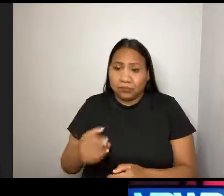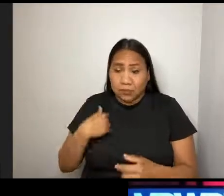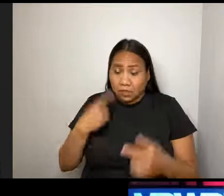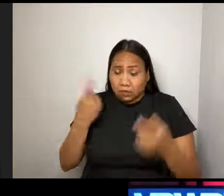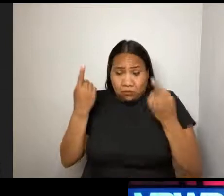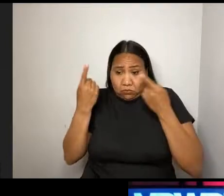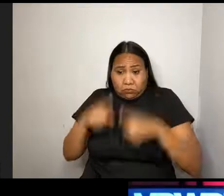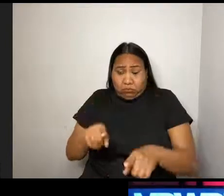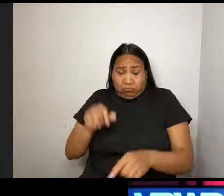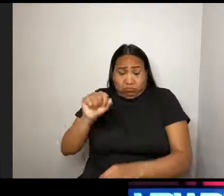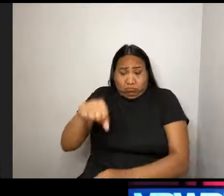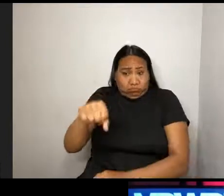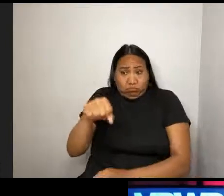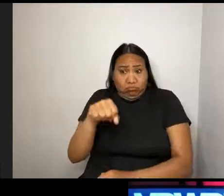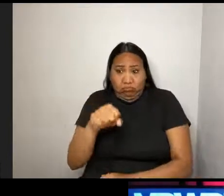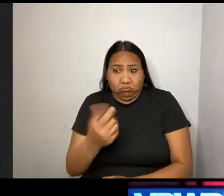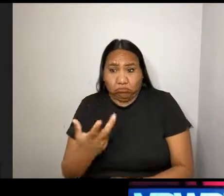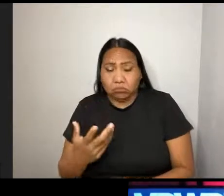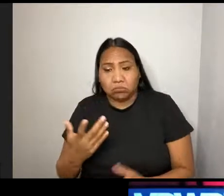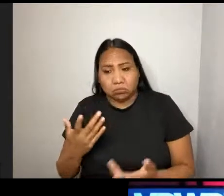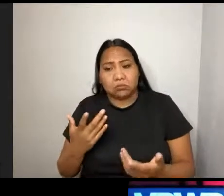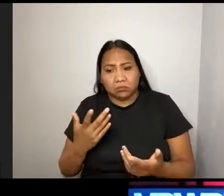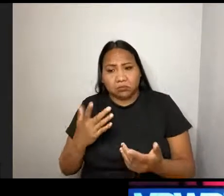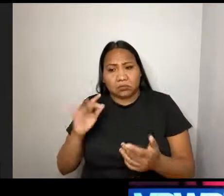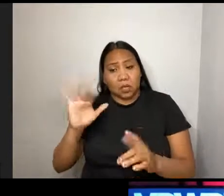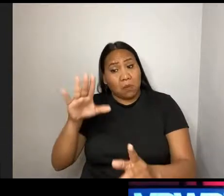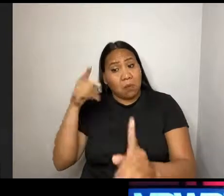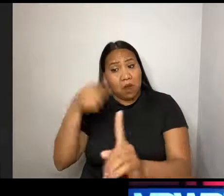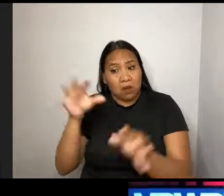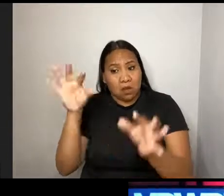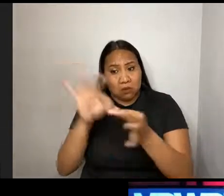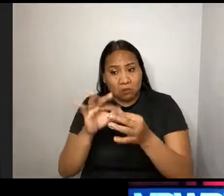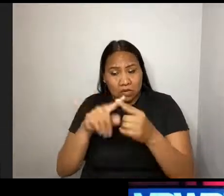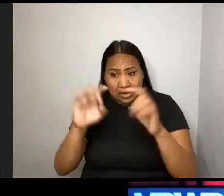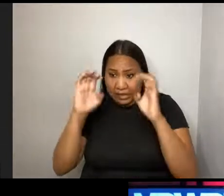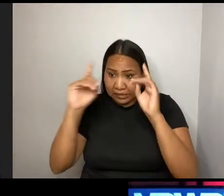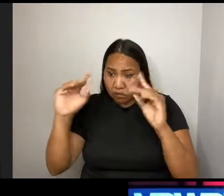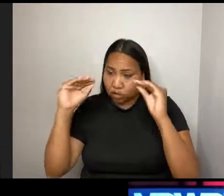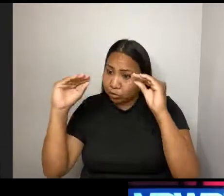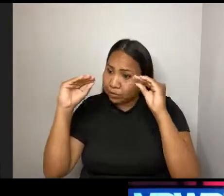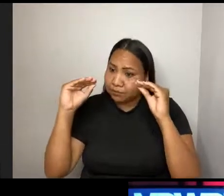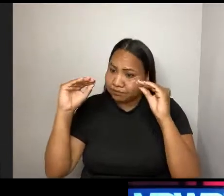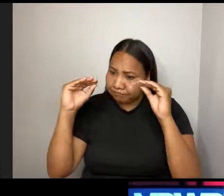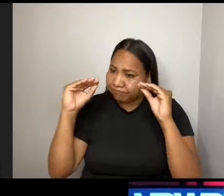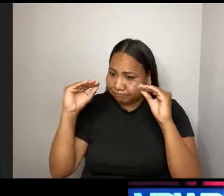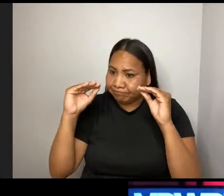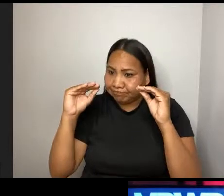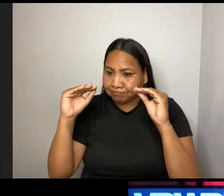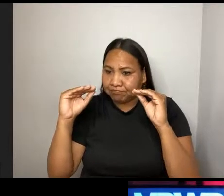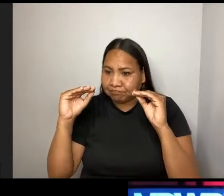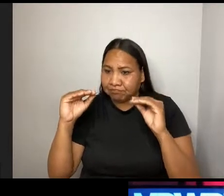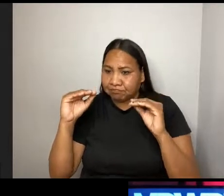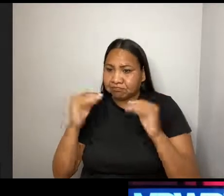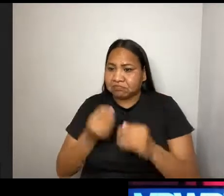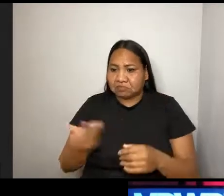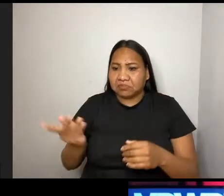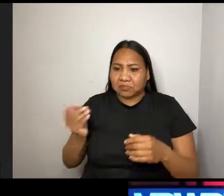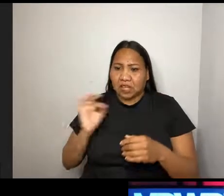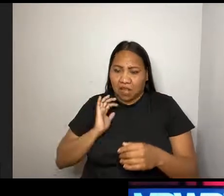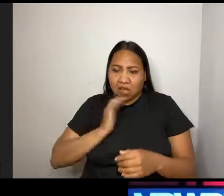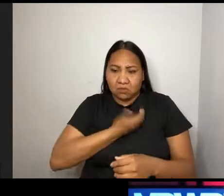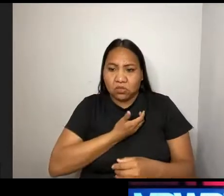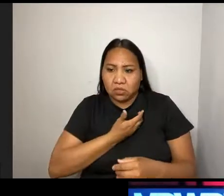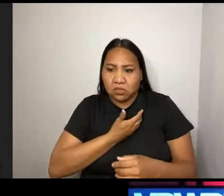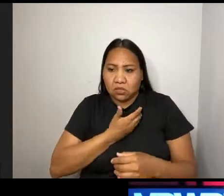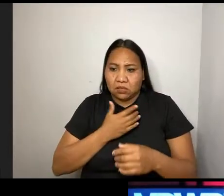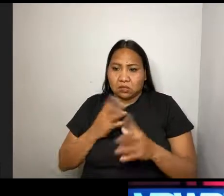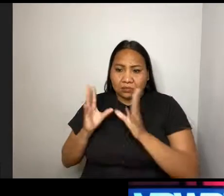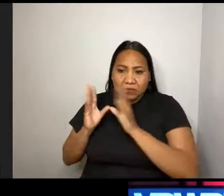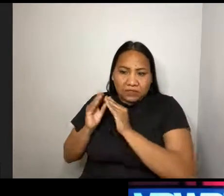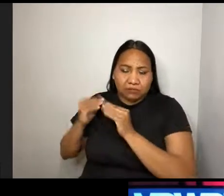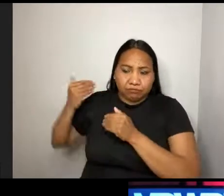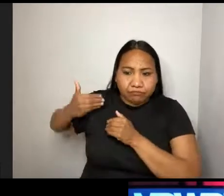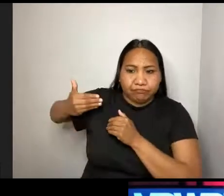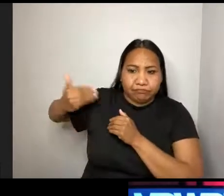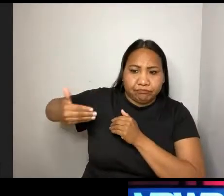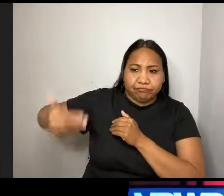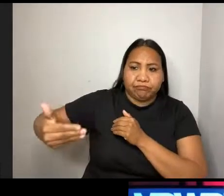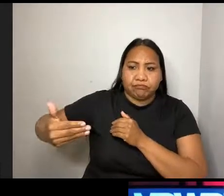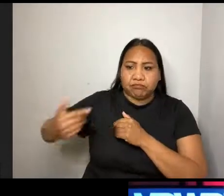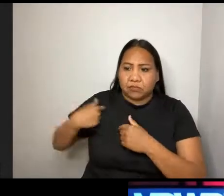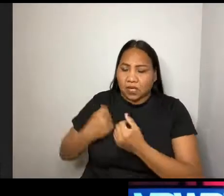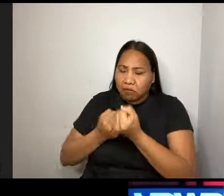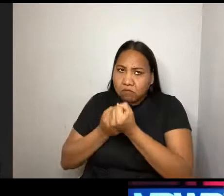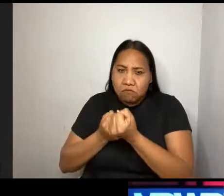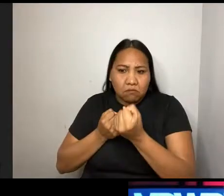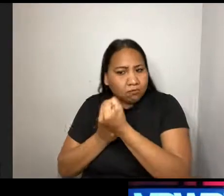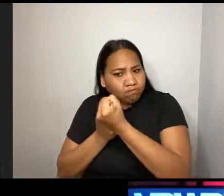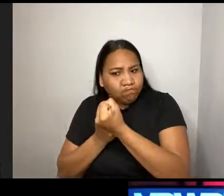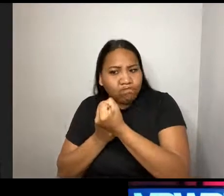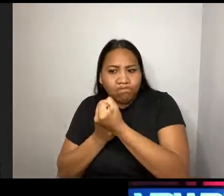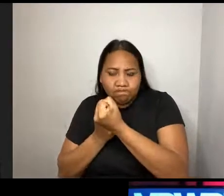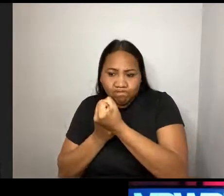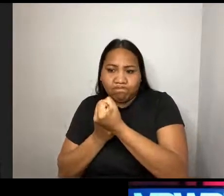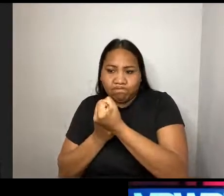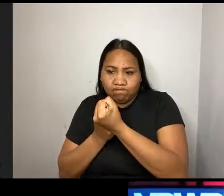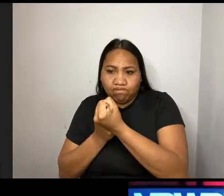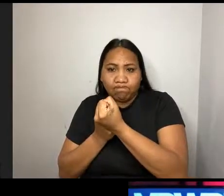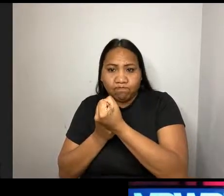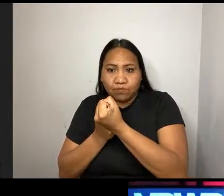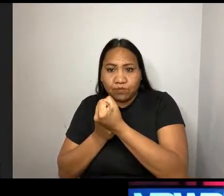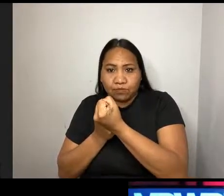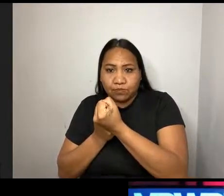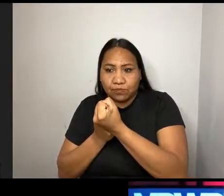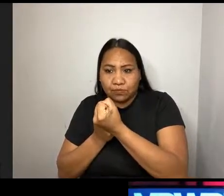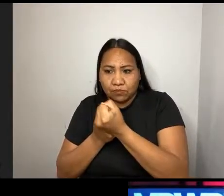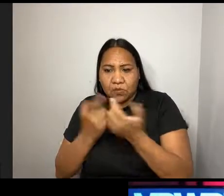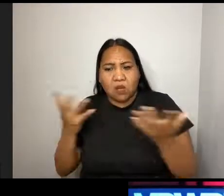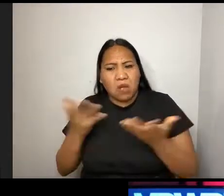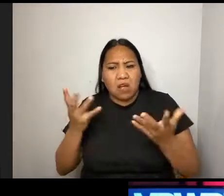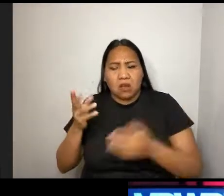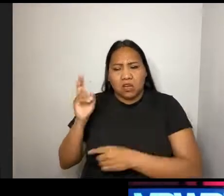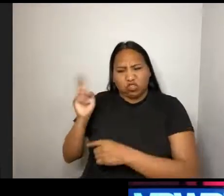education in quite a few episodes here to advocate in what history is told and by whom.